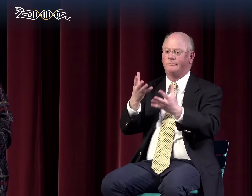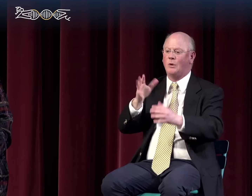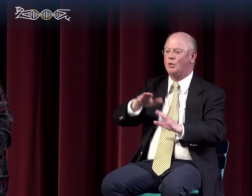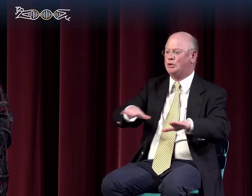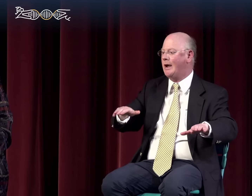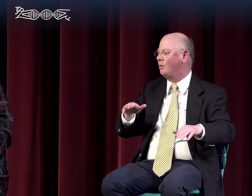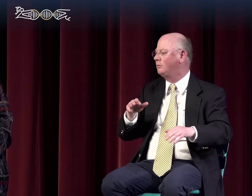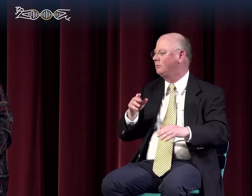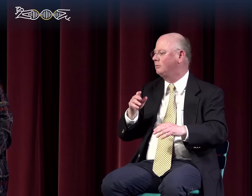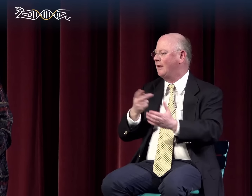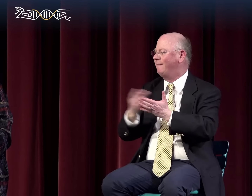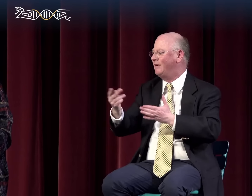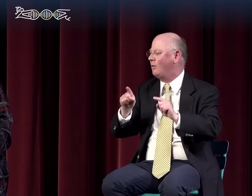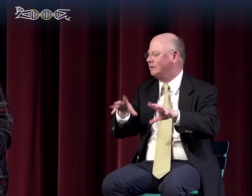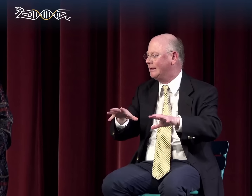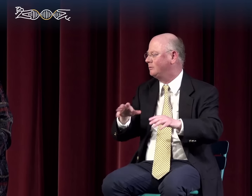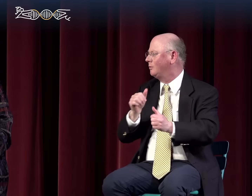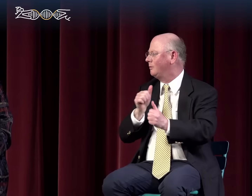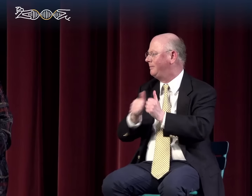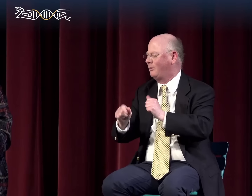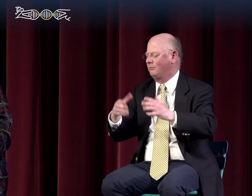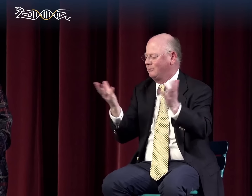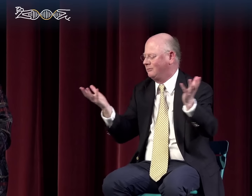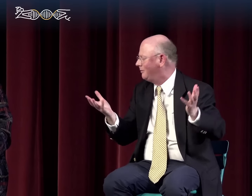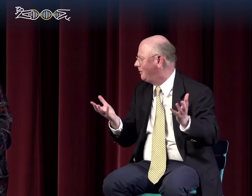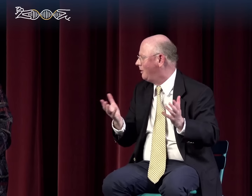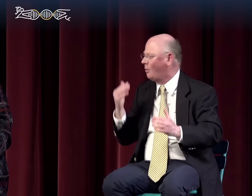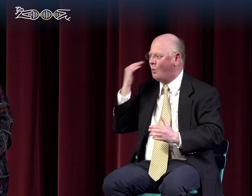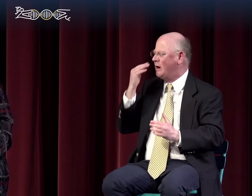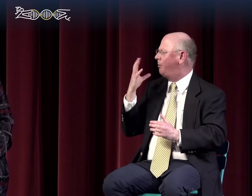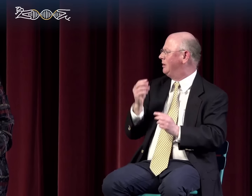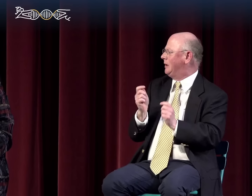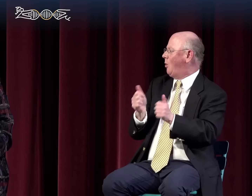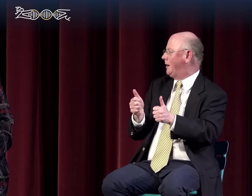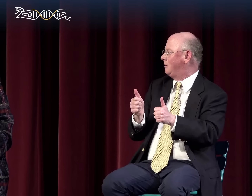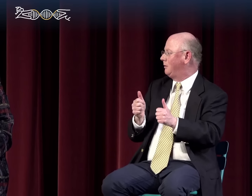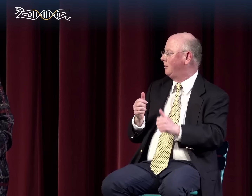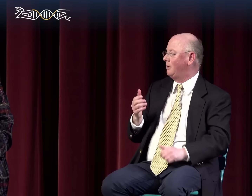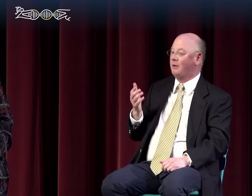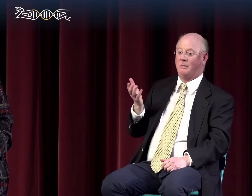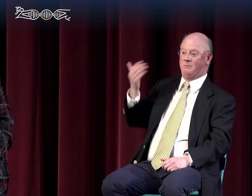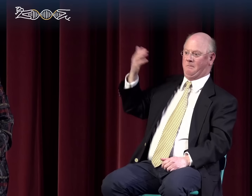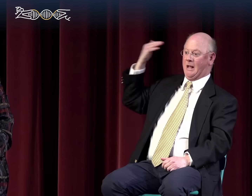child failed a hearing test, whatever you want to say about that. We can identify this quickly.